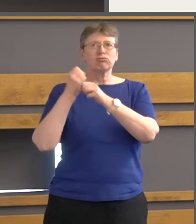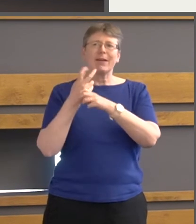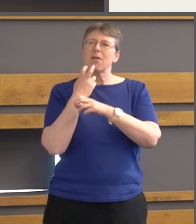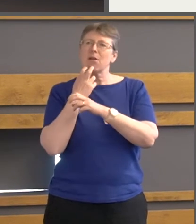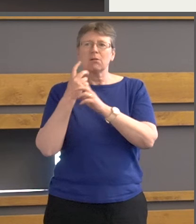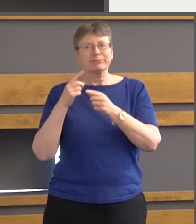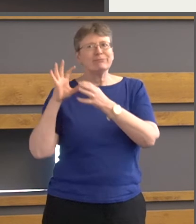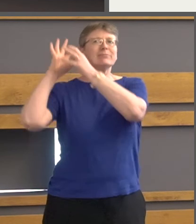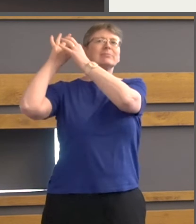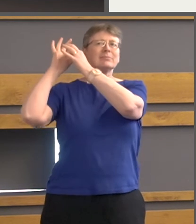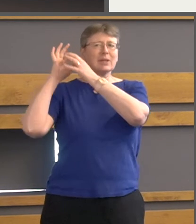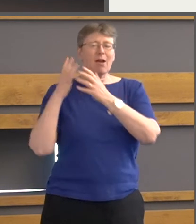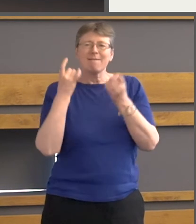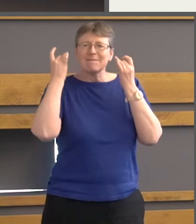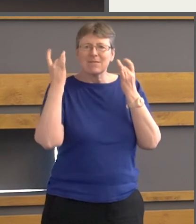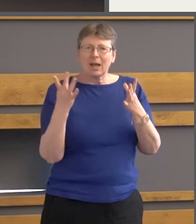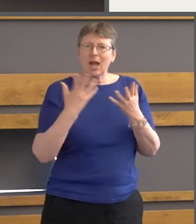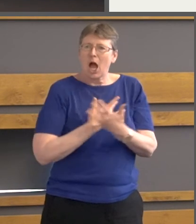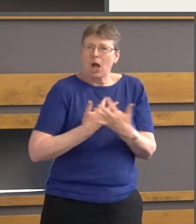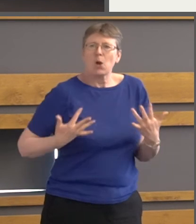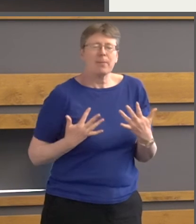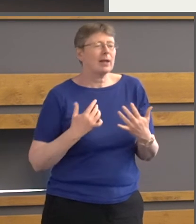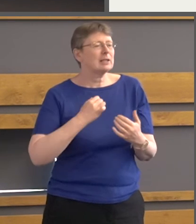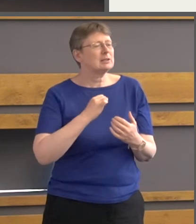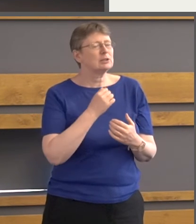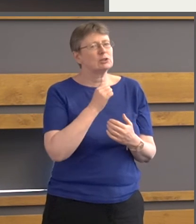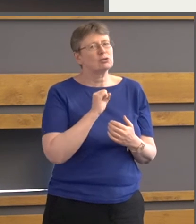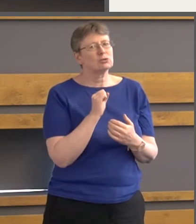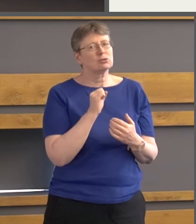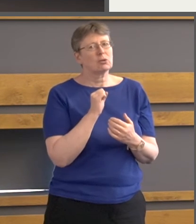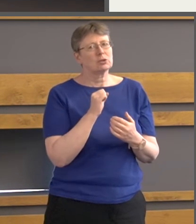We forget how many Scots spent time in India,